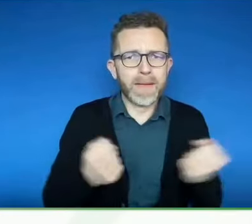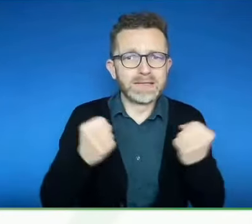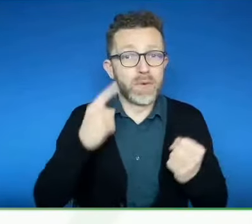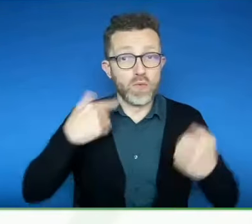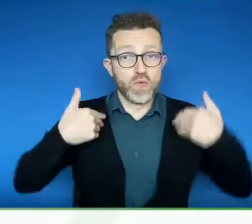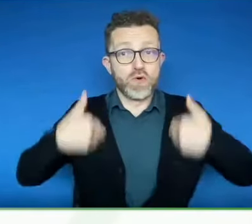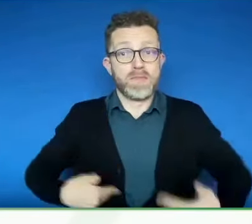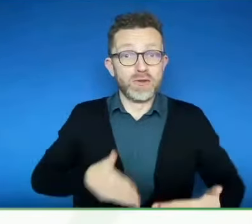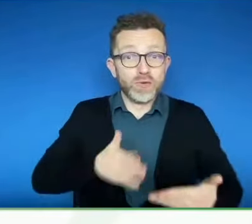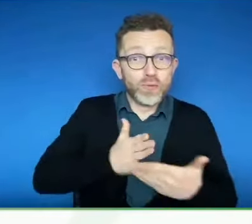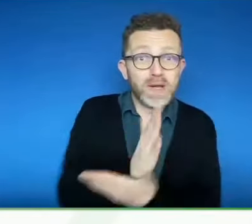one of the biggest cities.